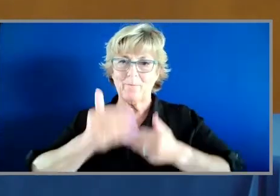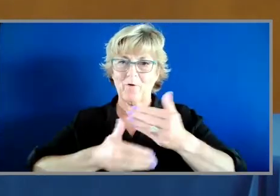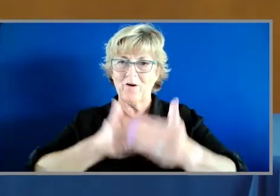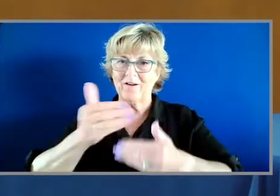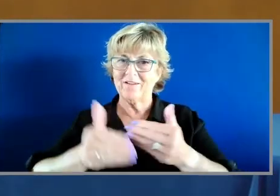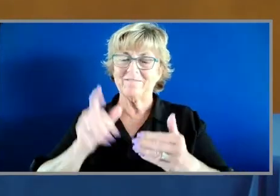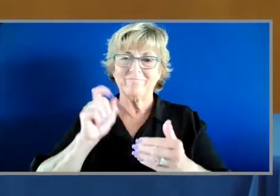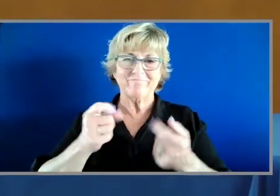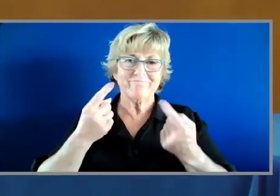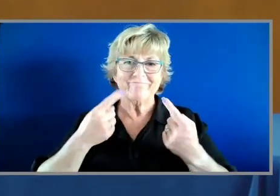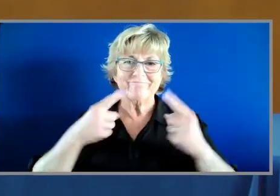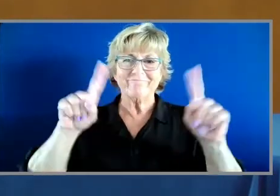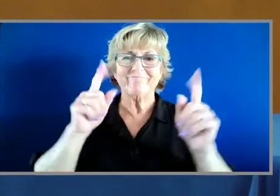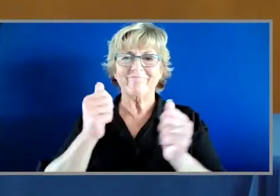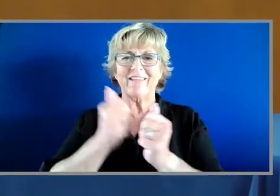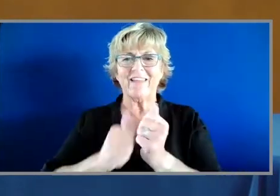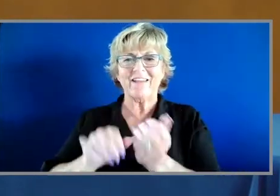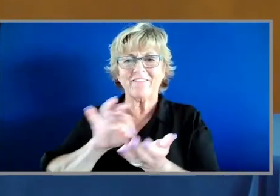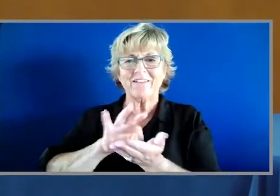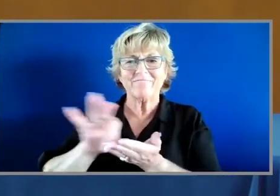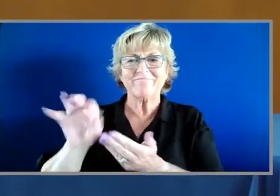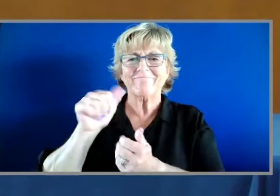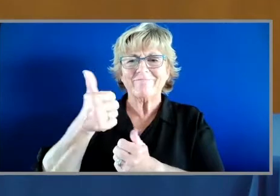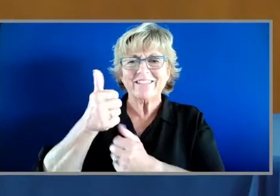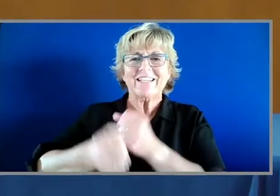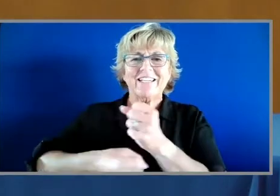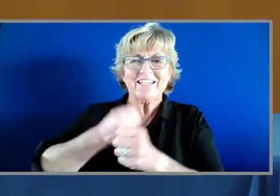Studio: yeah, it has to be accomplished every 10 years, but I want to just thank our all of our staff for for their good